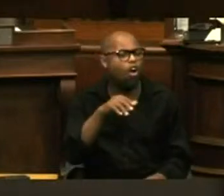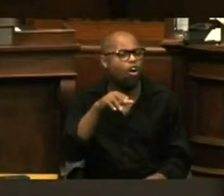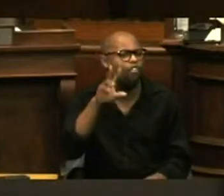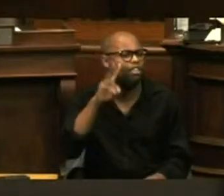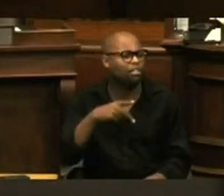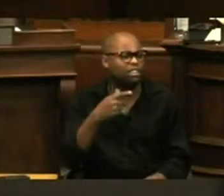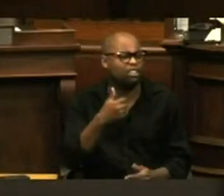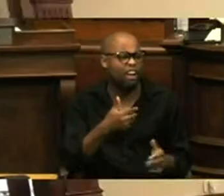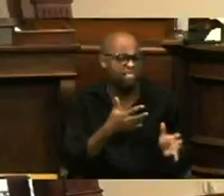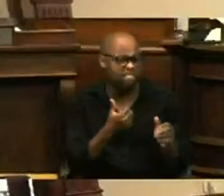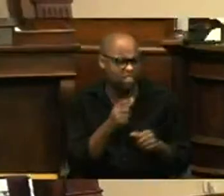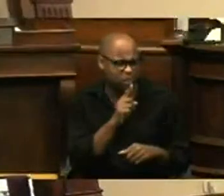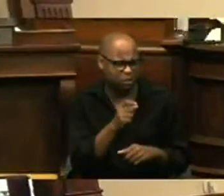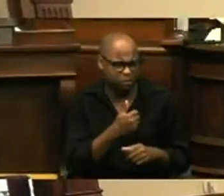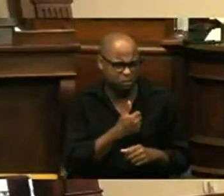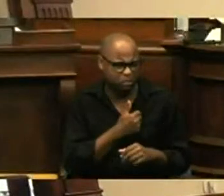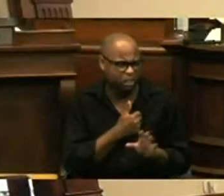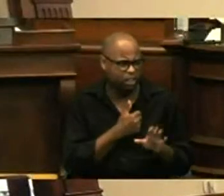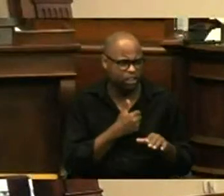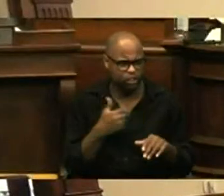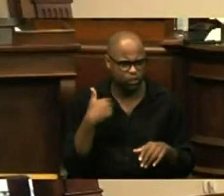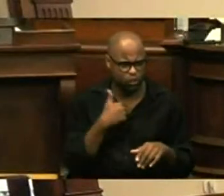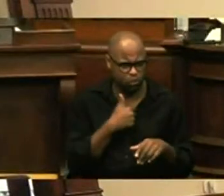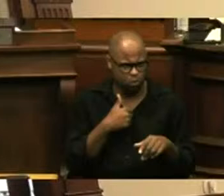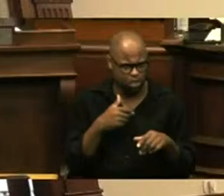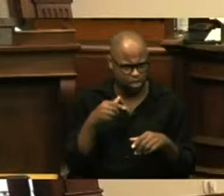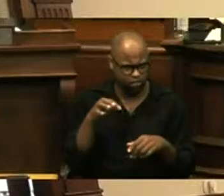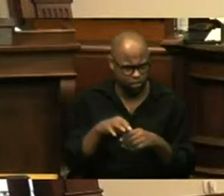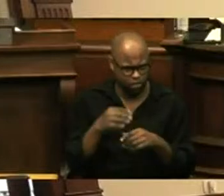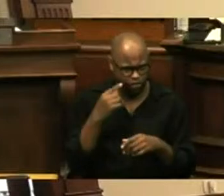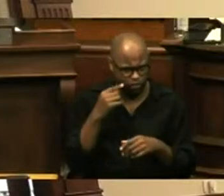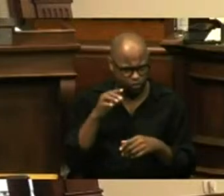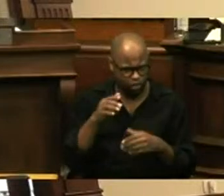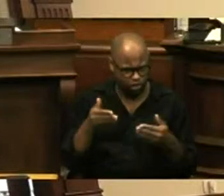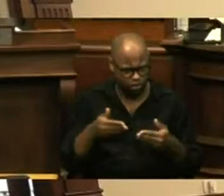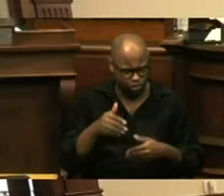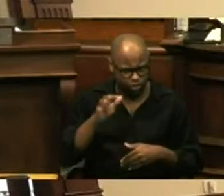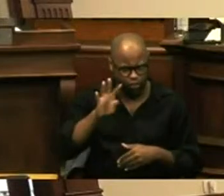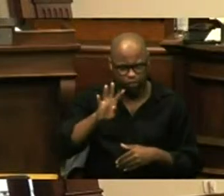Motion carries. Introductory number 440, vice president. I